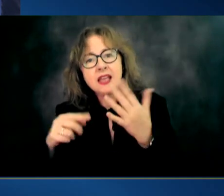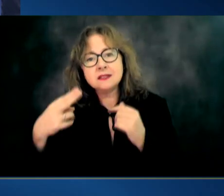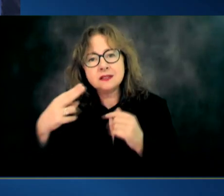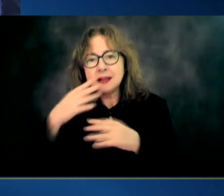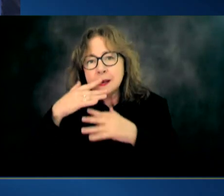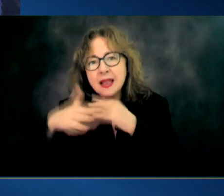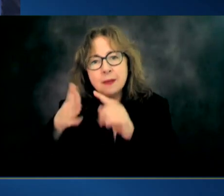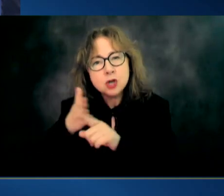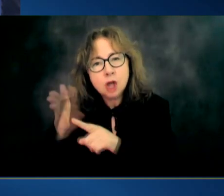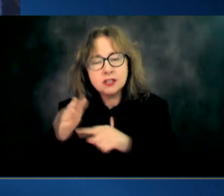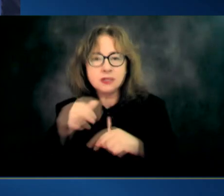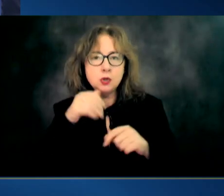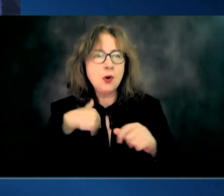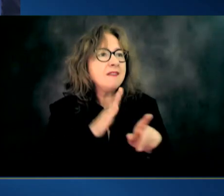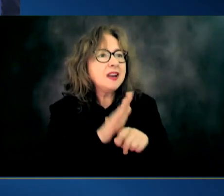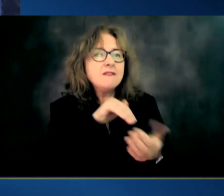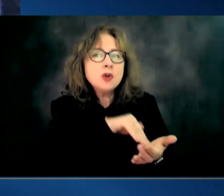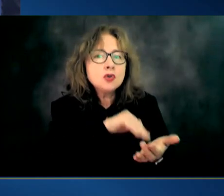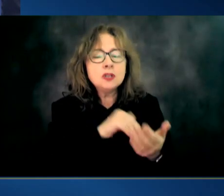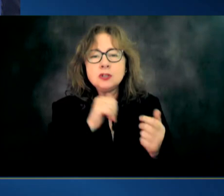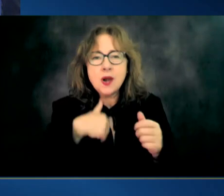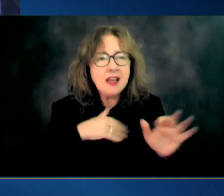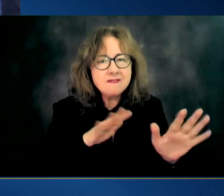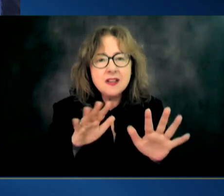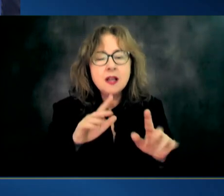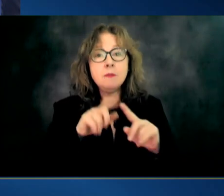But we do have people that are willing to be community health workers that can